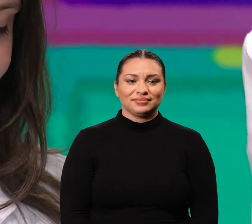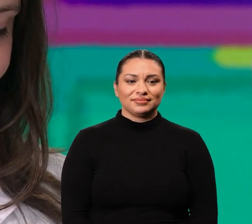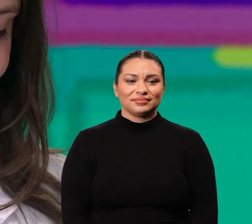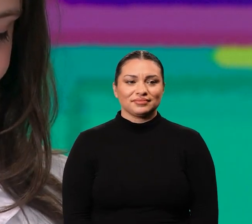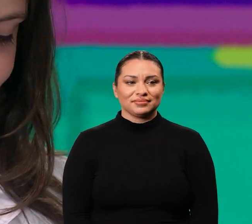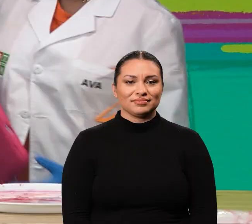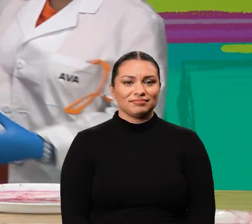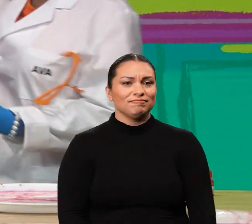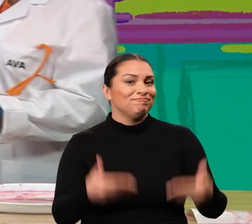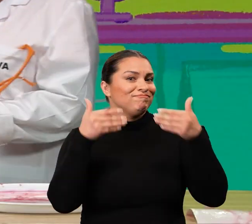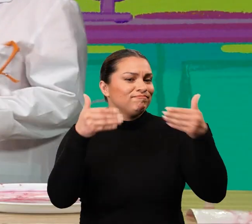Yay, so exciting.